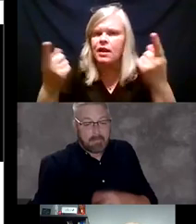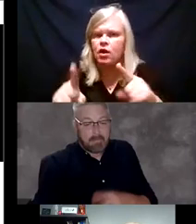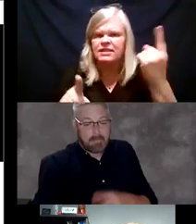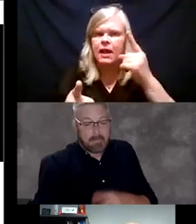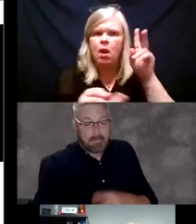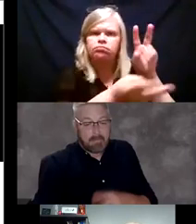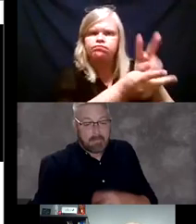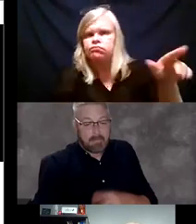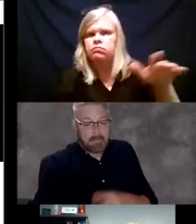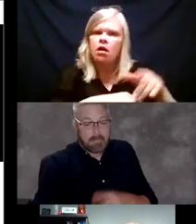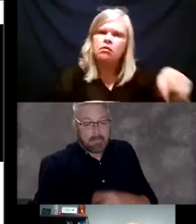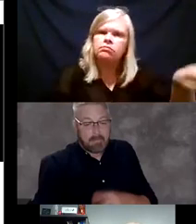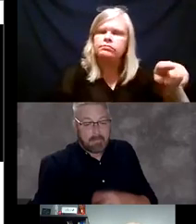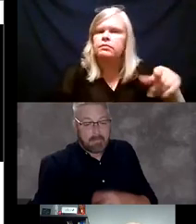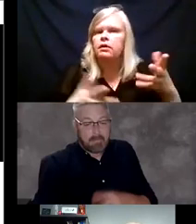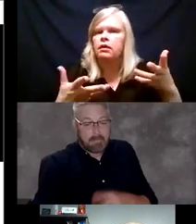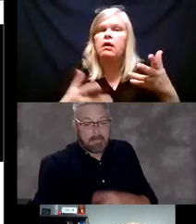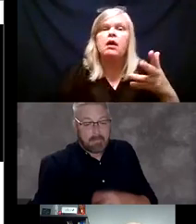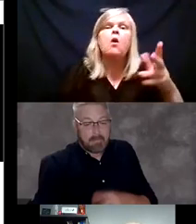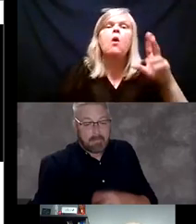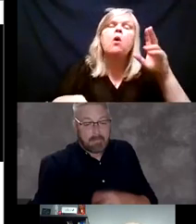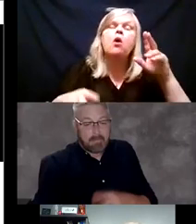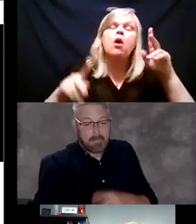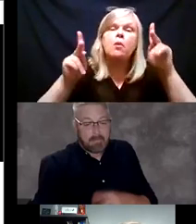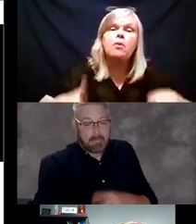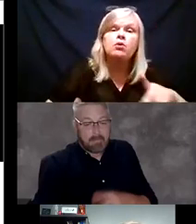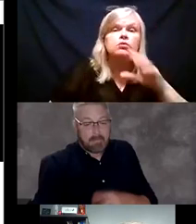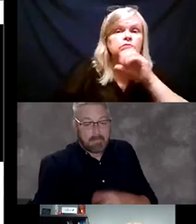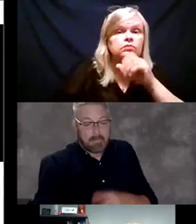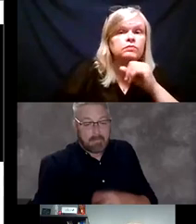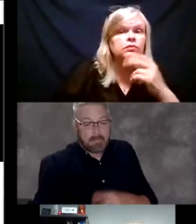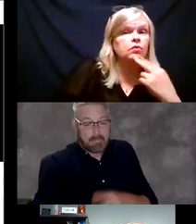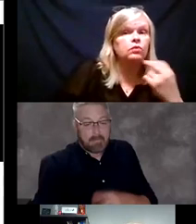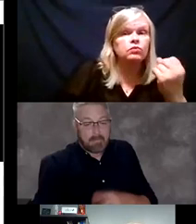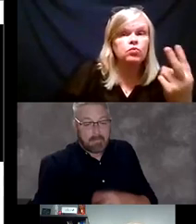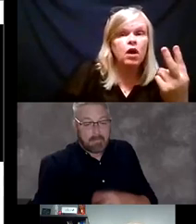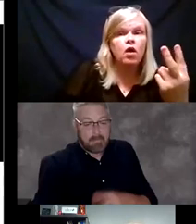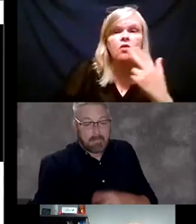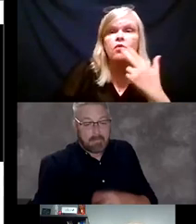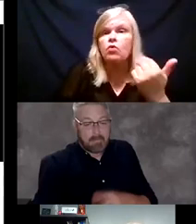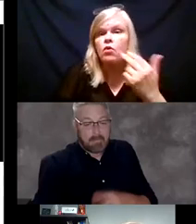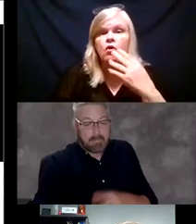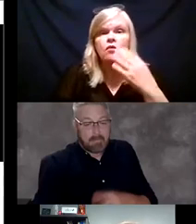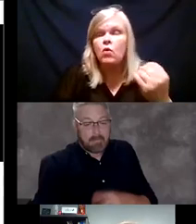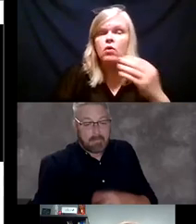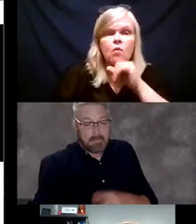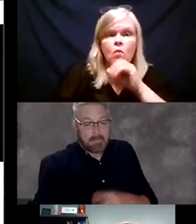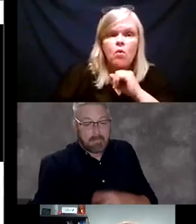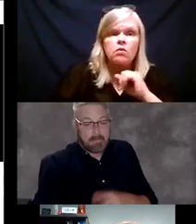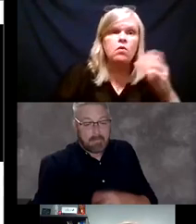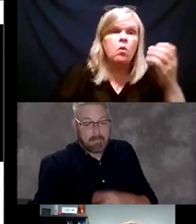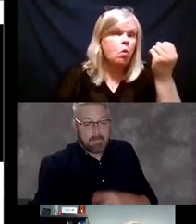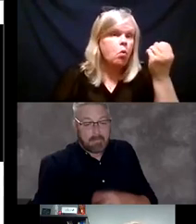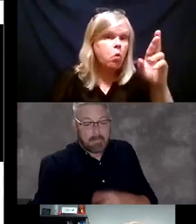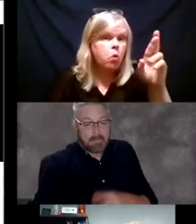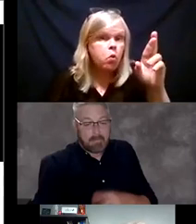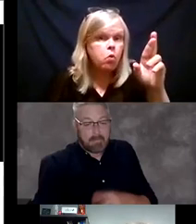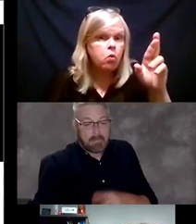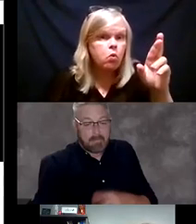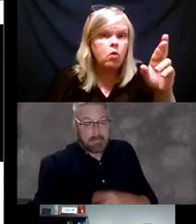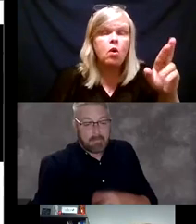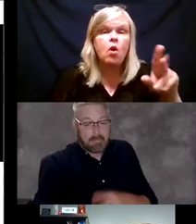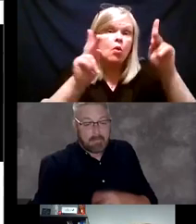OR THE PERSON IS 12 OR 13 YEARS OLD OR THE PERSON IS 14 OR 15